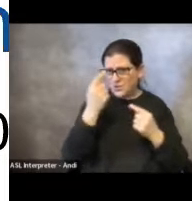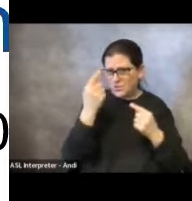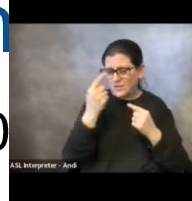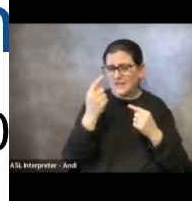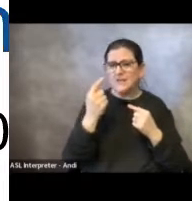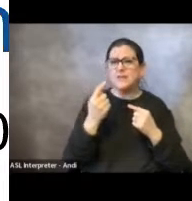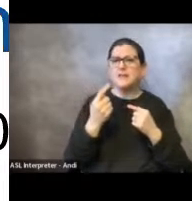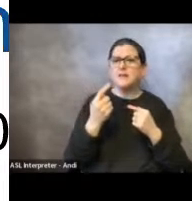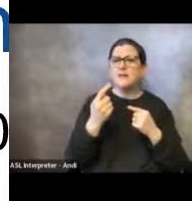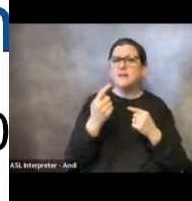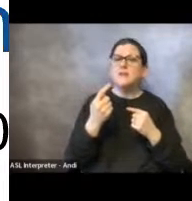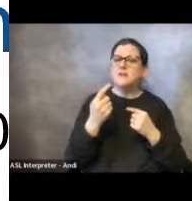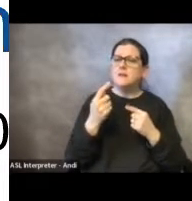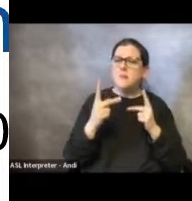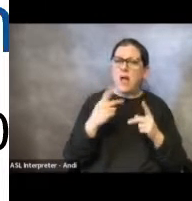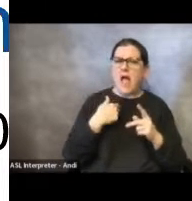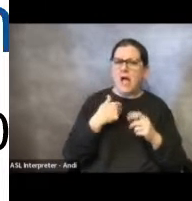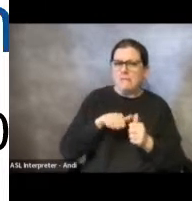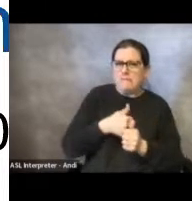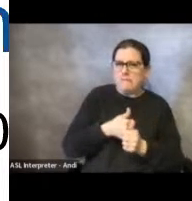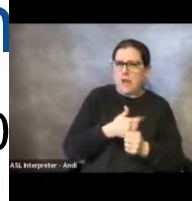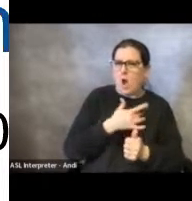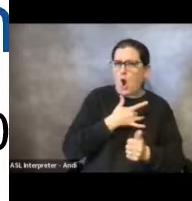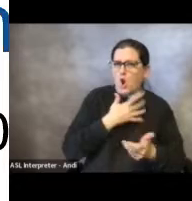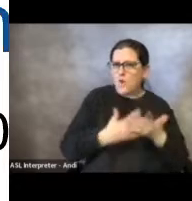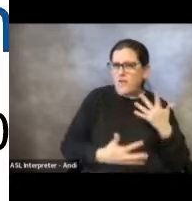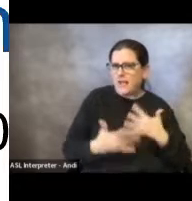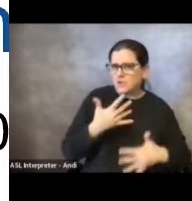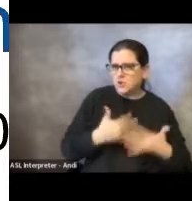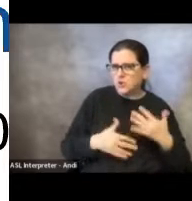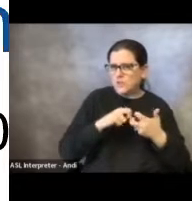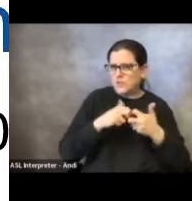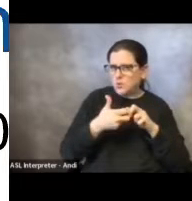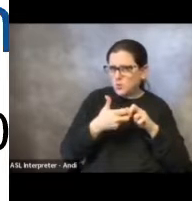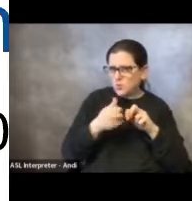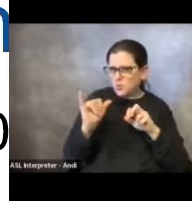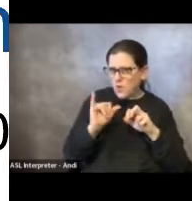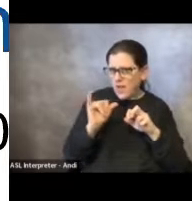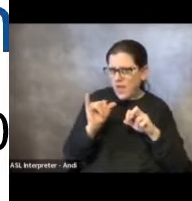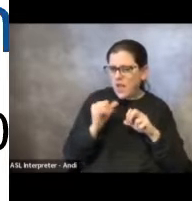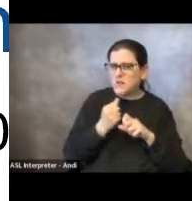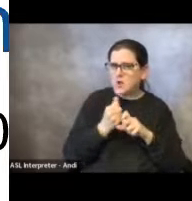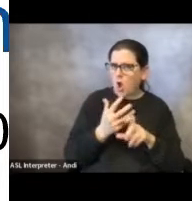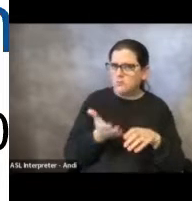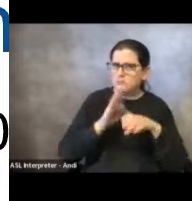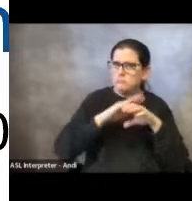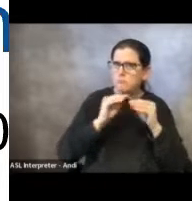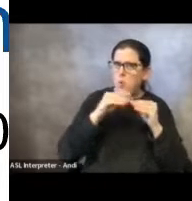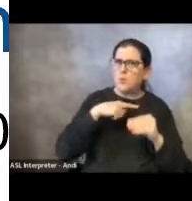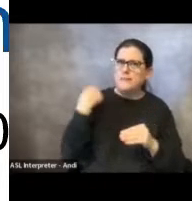these underlying cardiovascular conditions that put them at increased risk for sustaining a